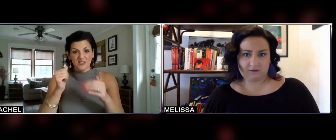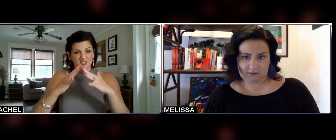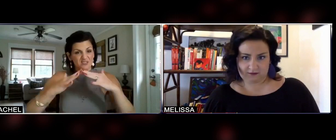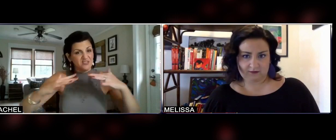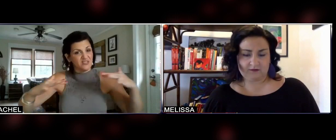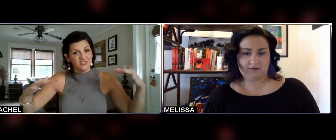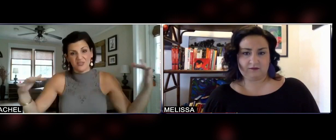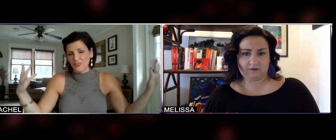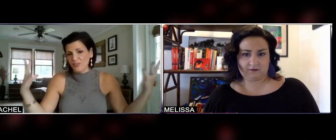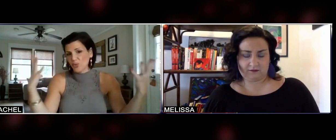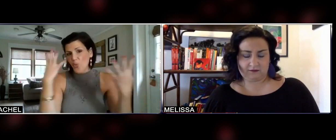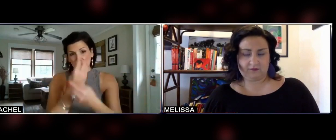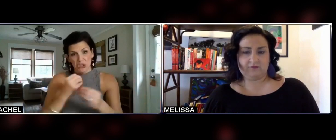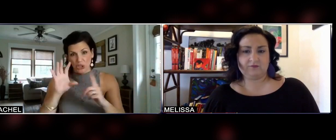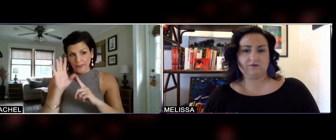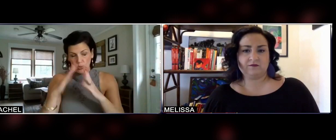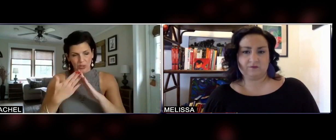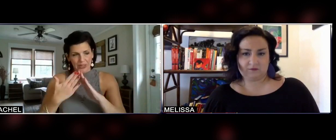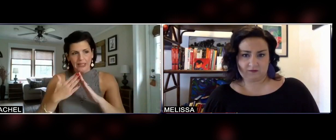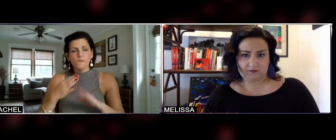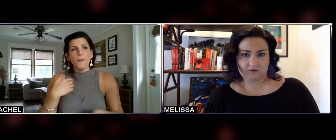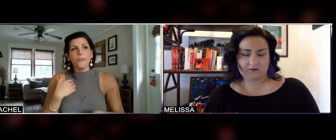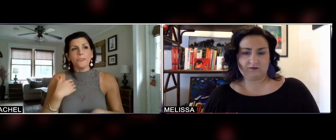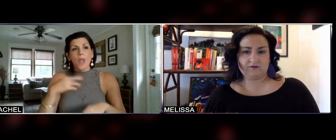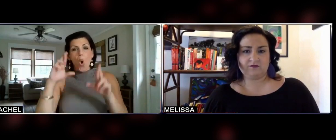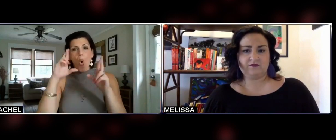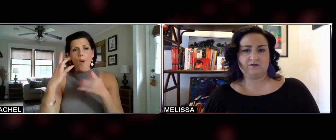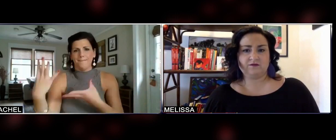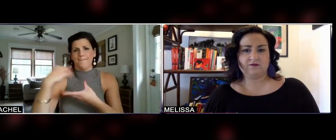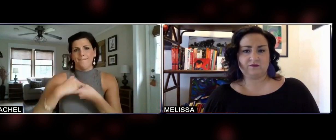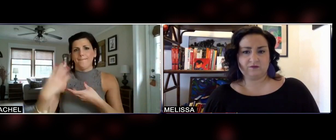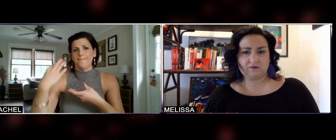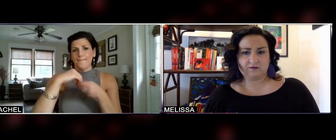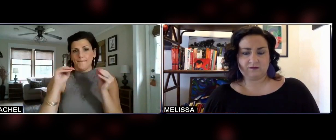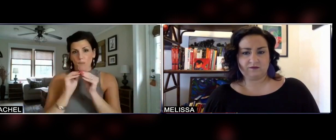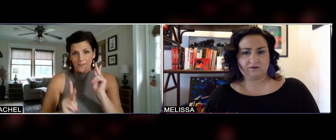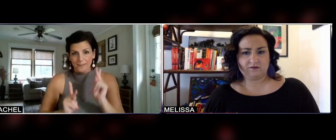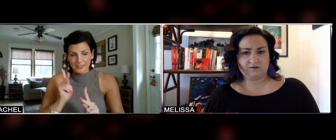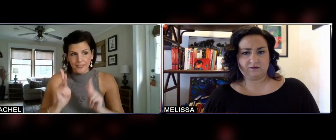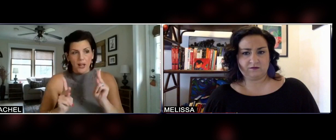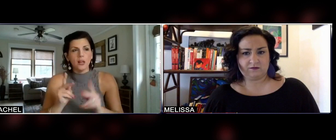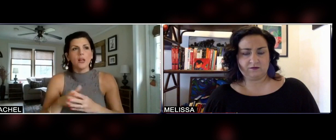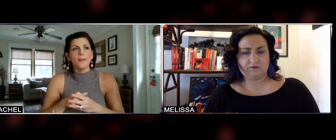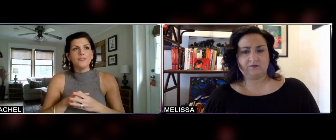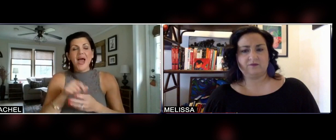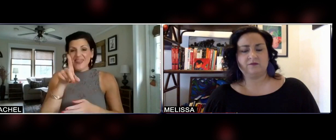for the Deaf culture because there's so much more in our community which makes us beautiful. They did film more things that shows different things